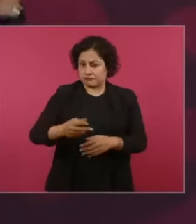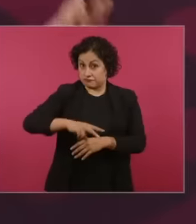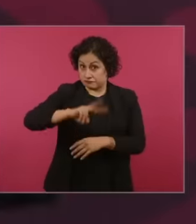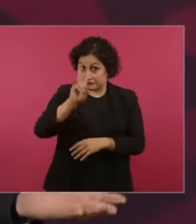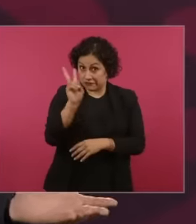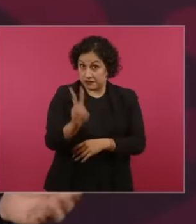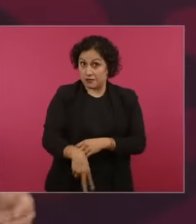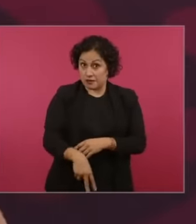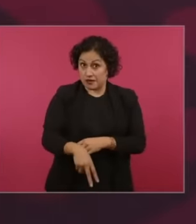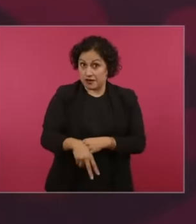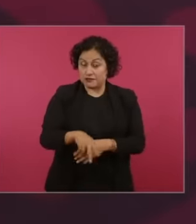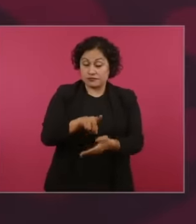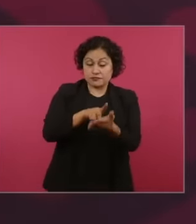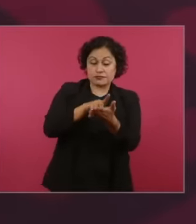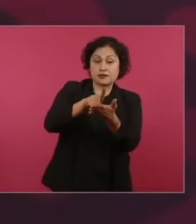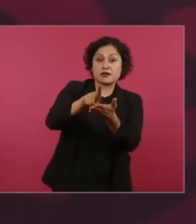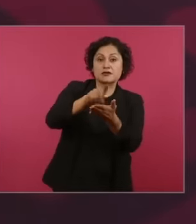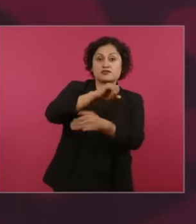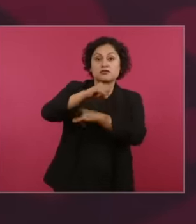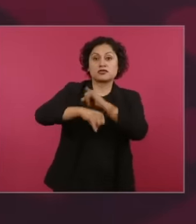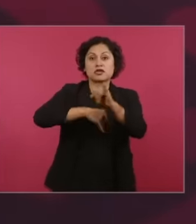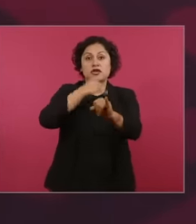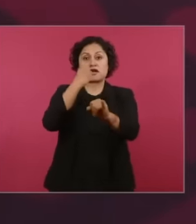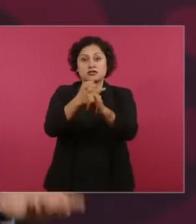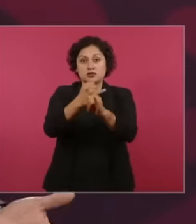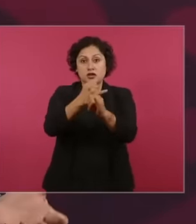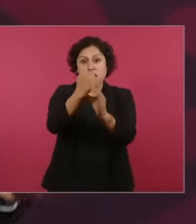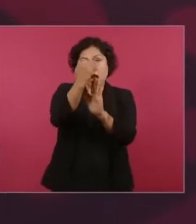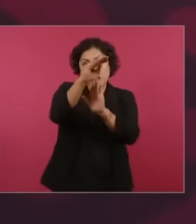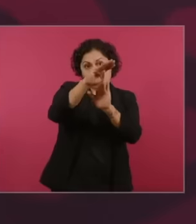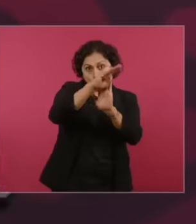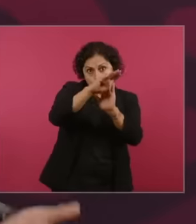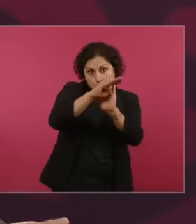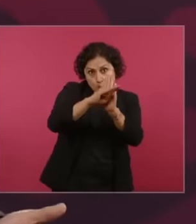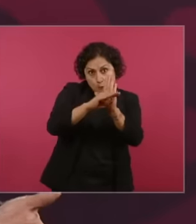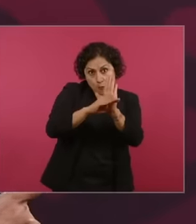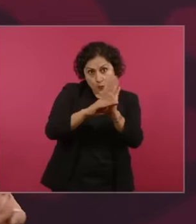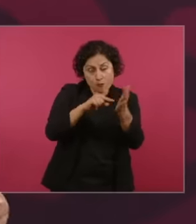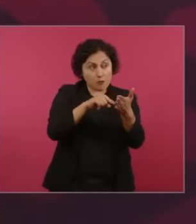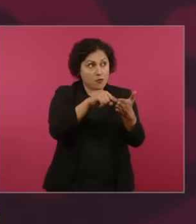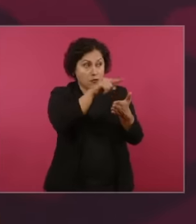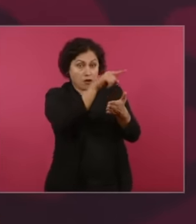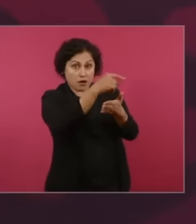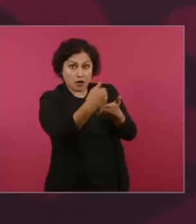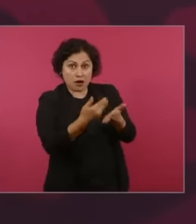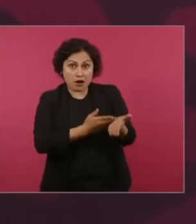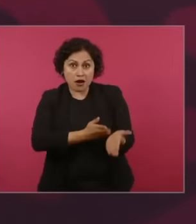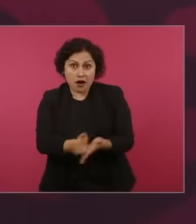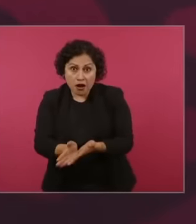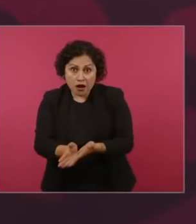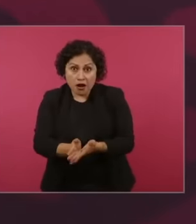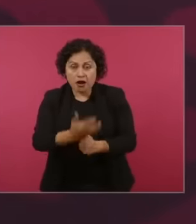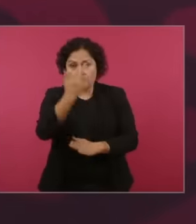the independence the sovereignty of the